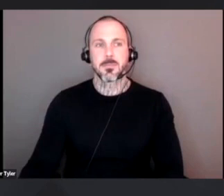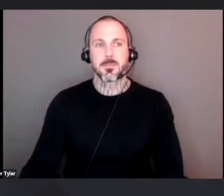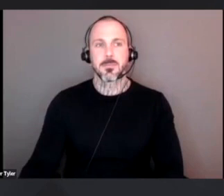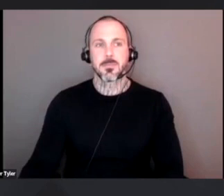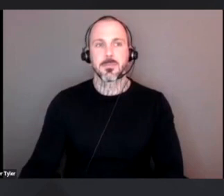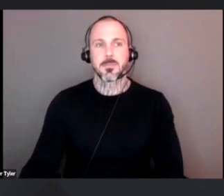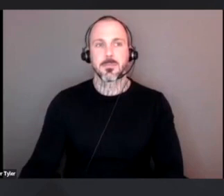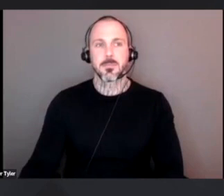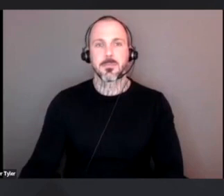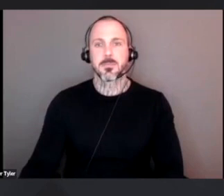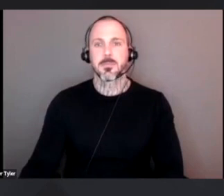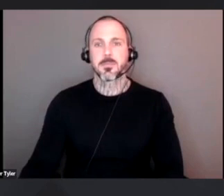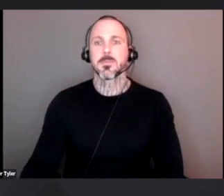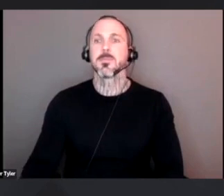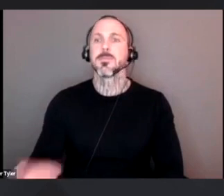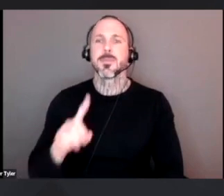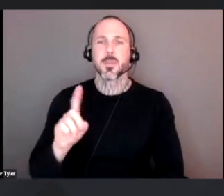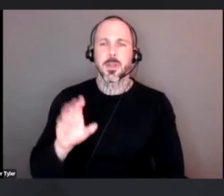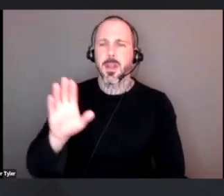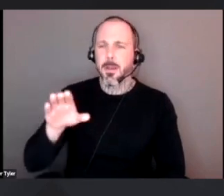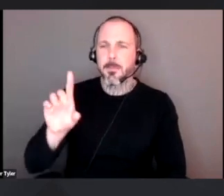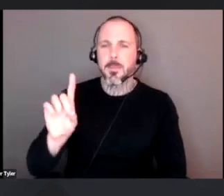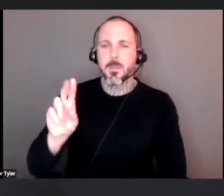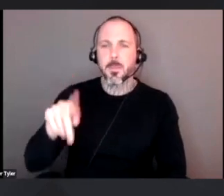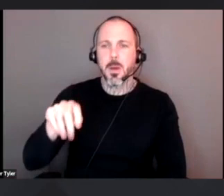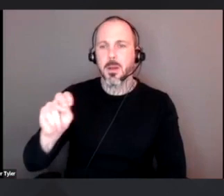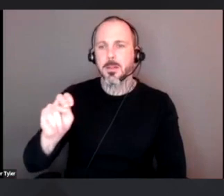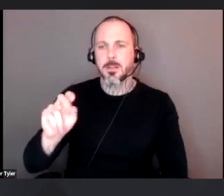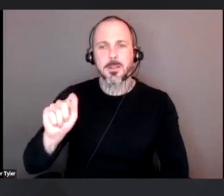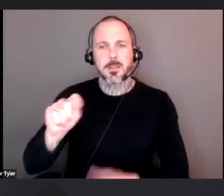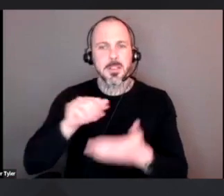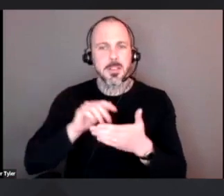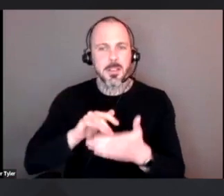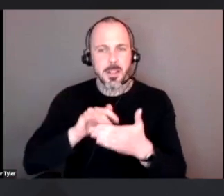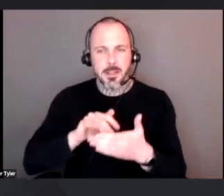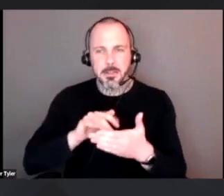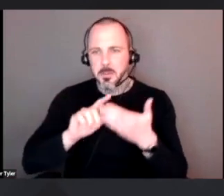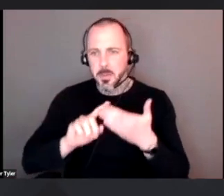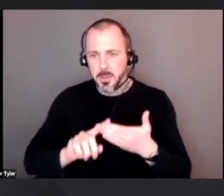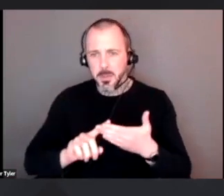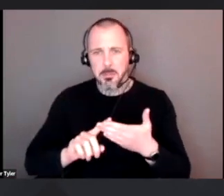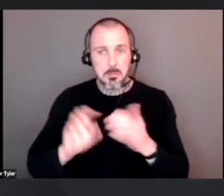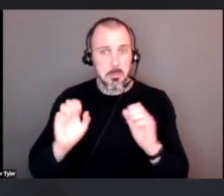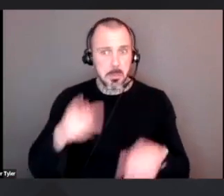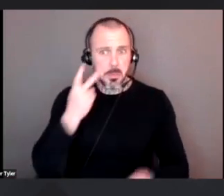Yes, there is. I believe we can certainly share the reference material with you after, if you're interested you can send us